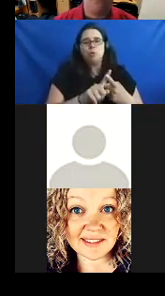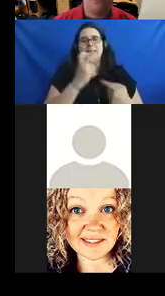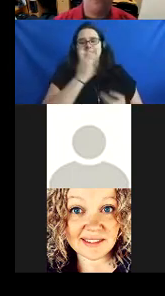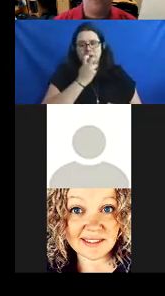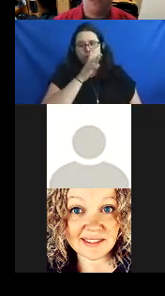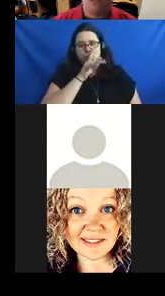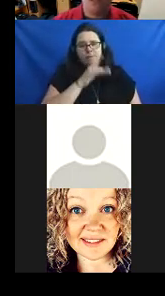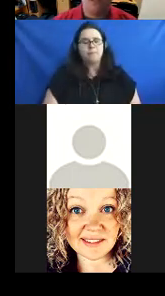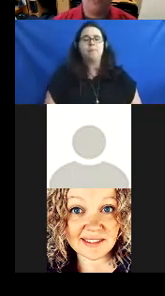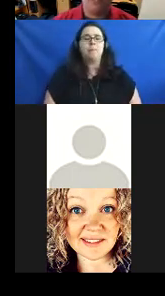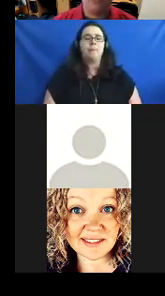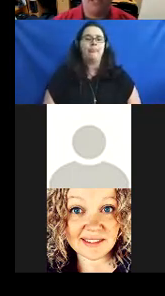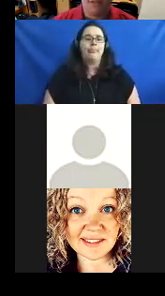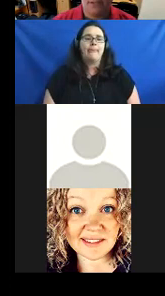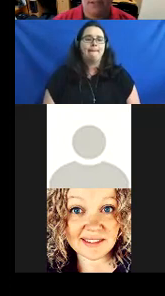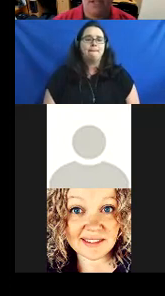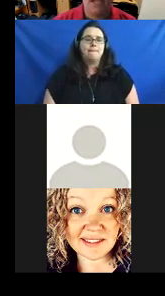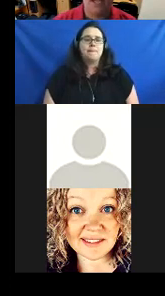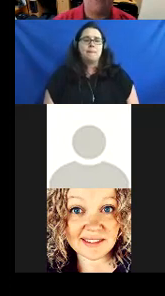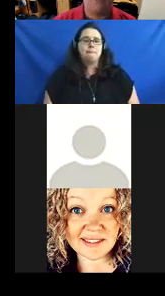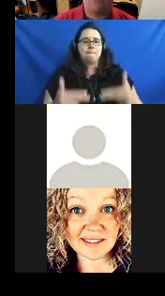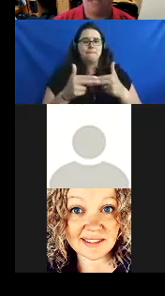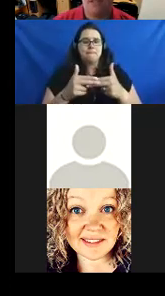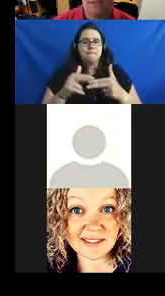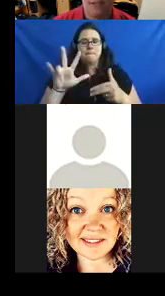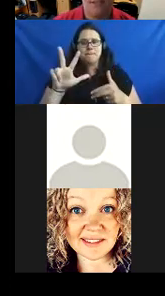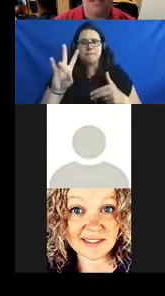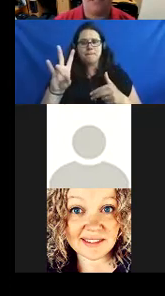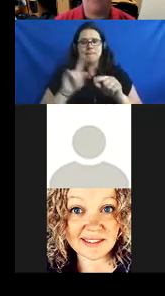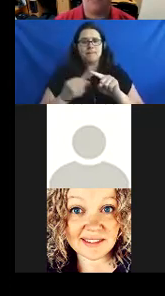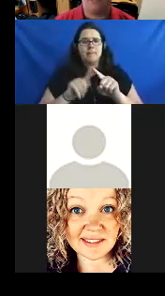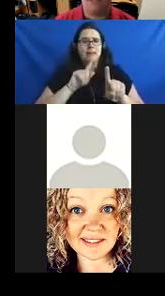SO, ON SLIDE 37 I HAVE SOME COMMANDS AND I DID MENTION I